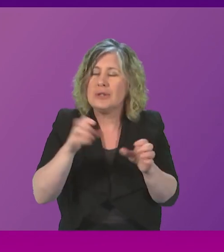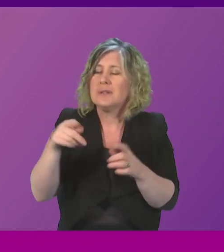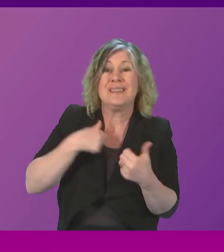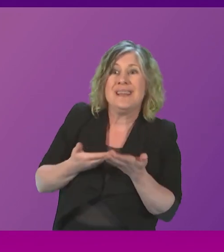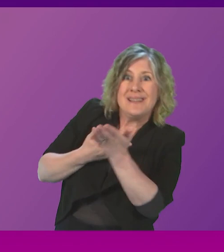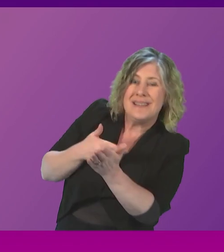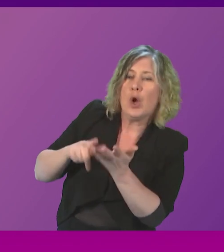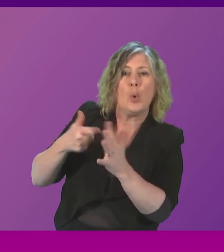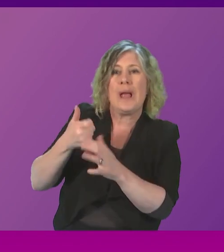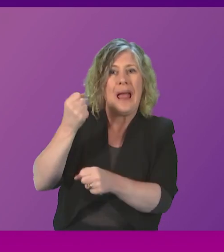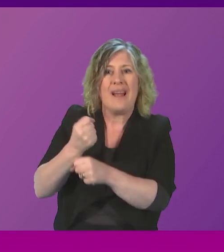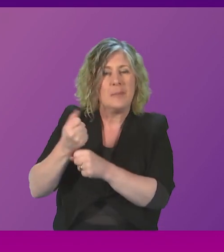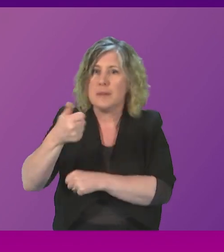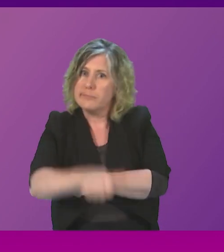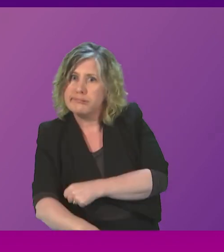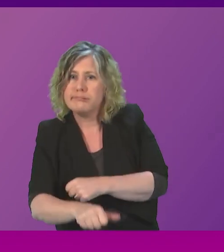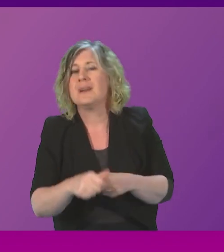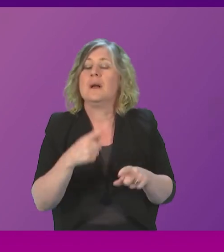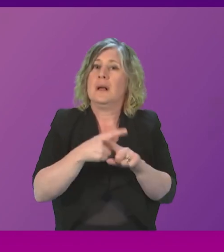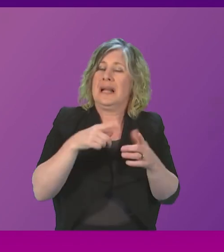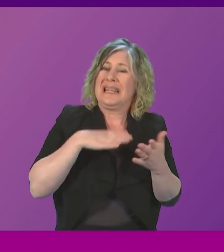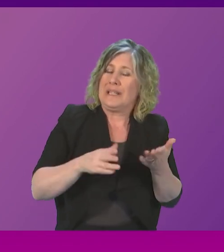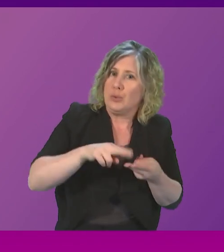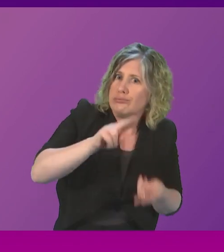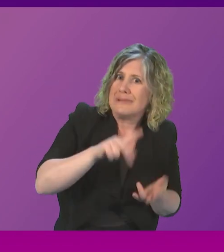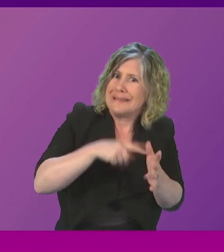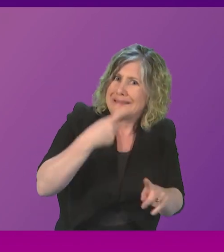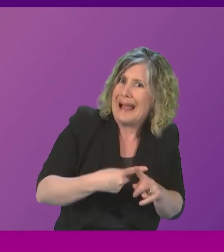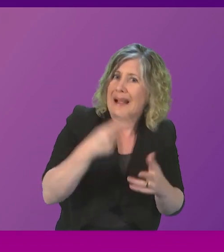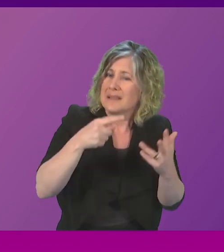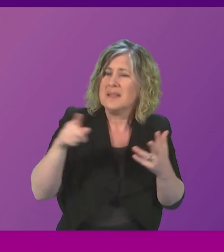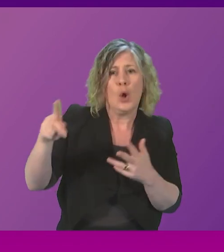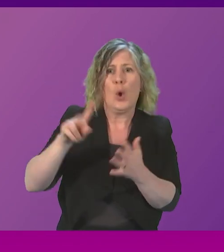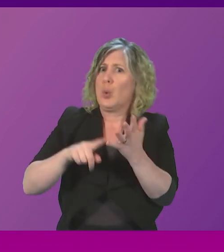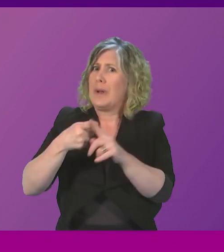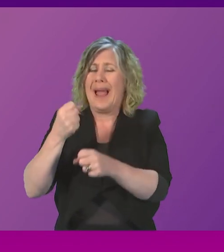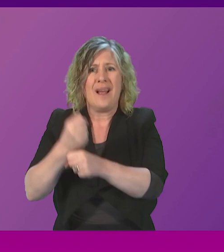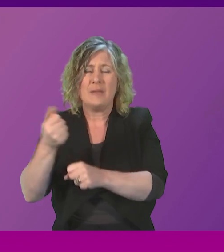tax base—but the UK Government has rejected that. We want to extend the rural visa pilot.